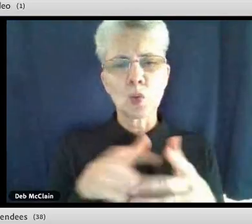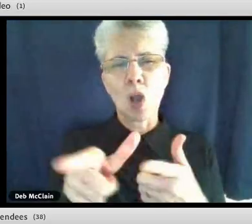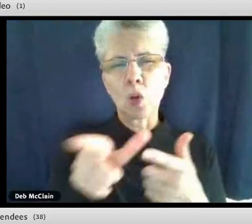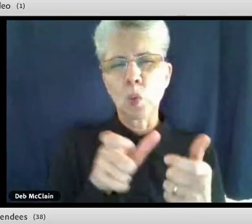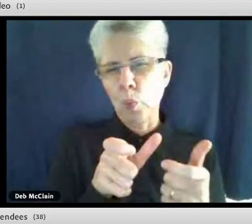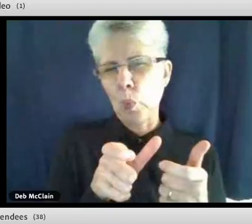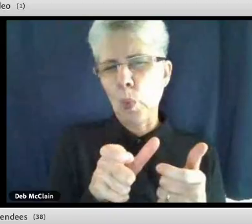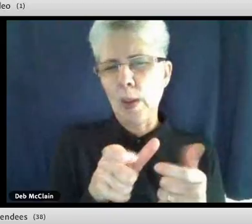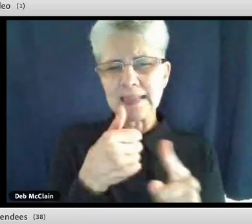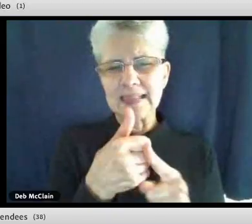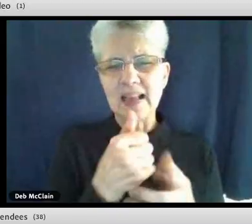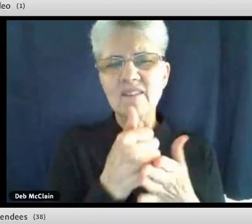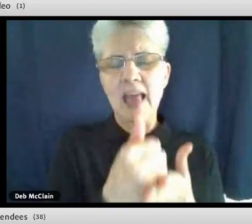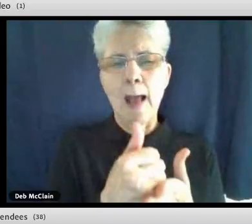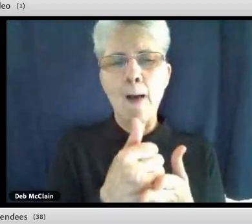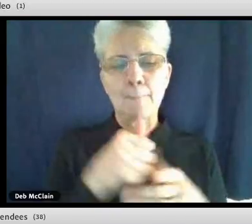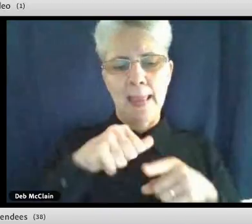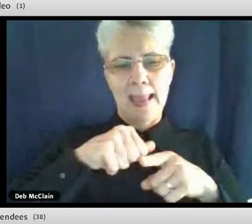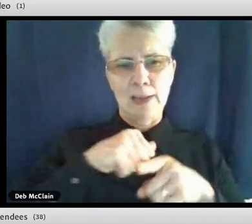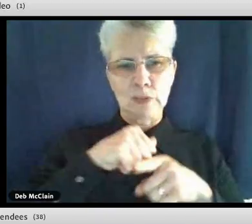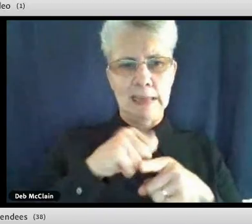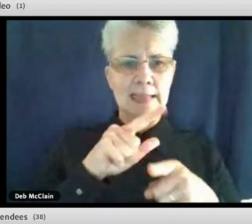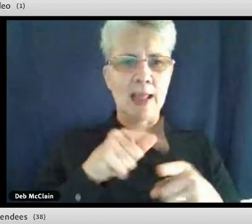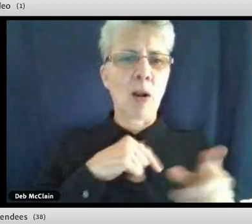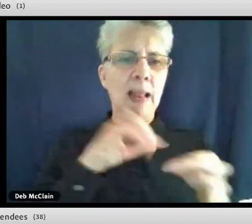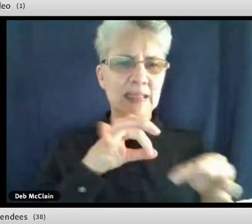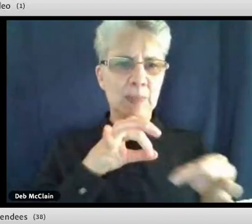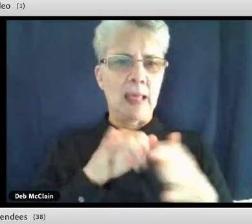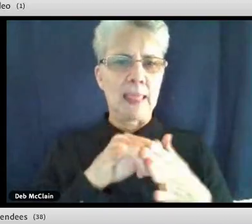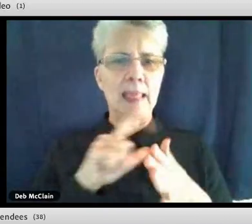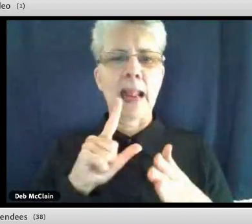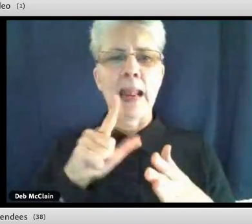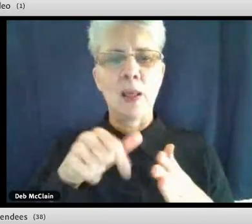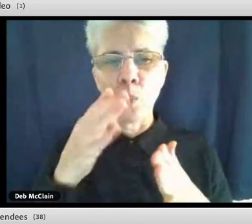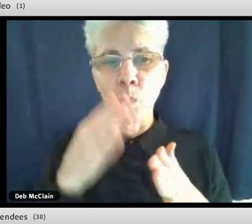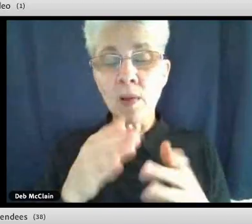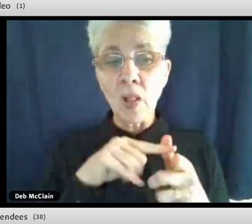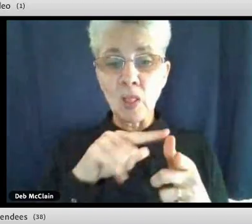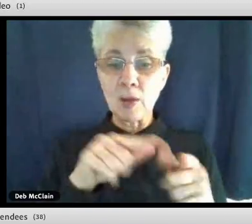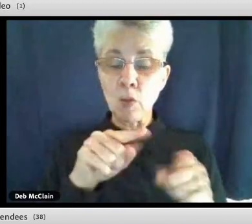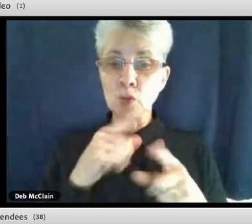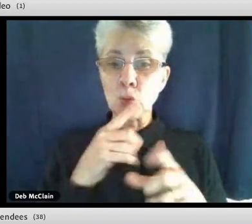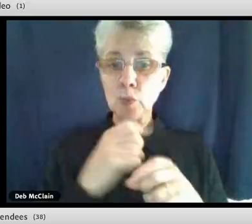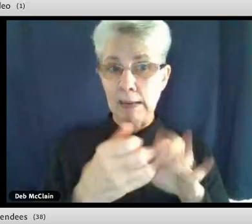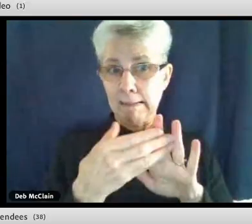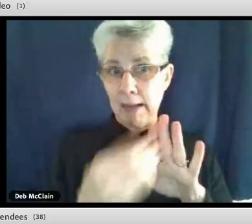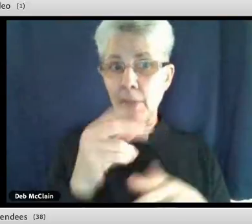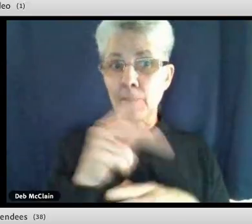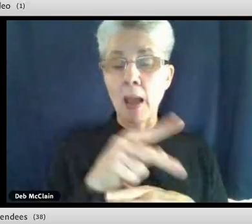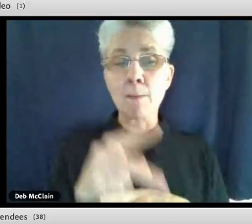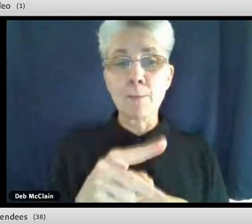kind of self-help exercise later. I'll get to that in a minute, and you will get a copy of the PowerPoint slides,